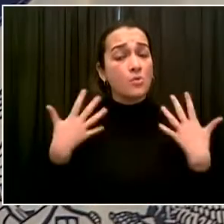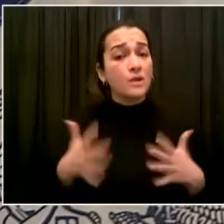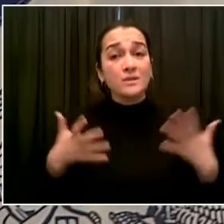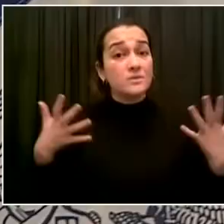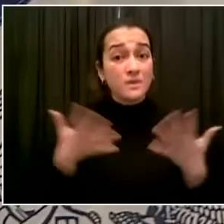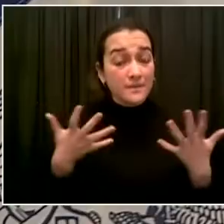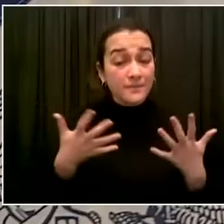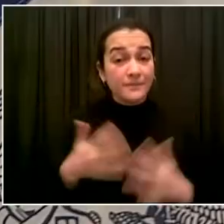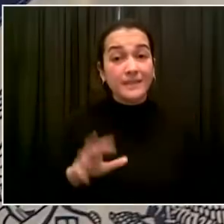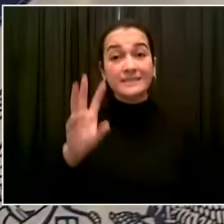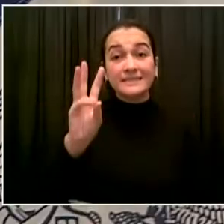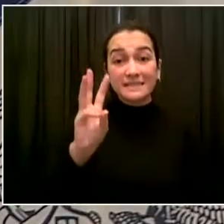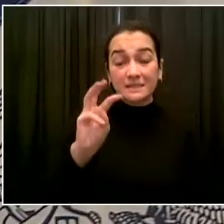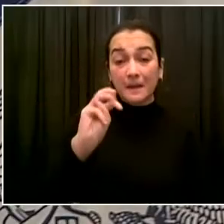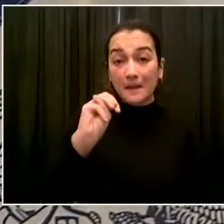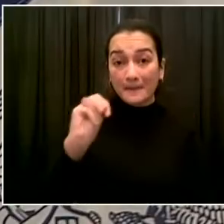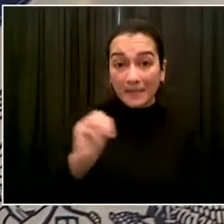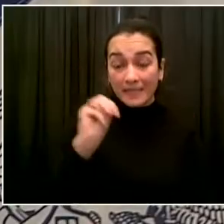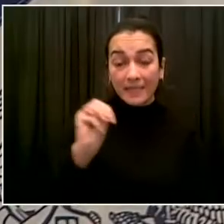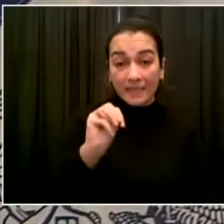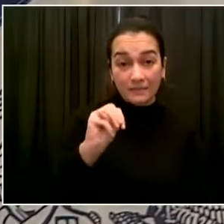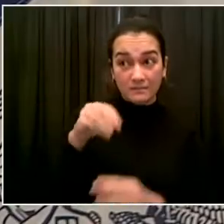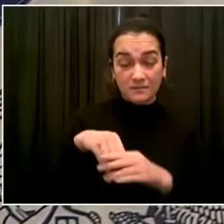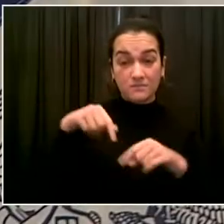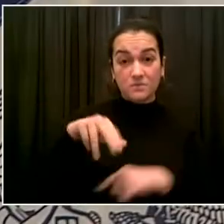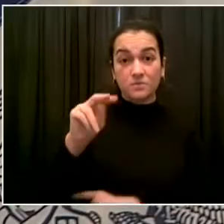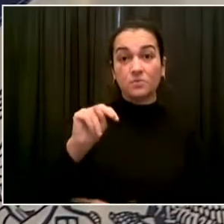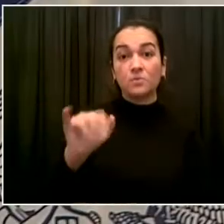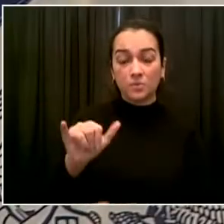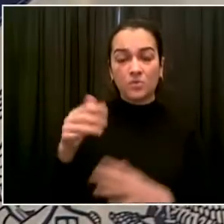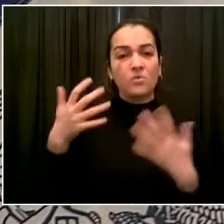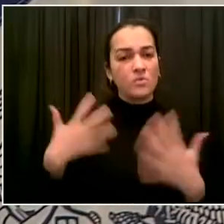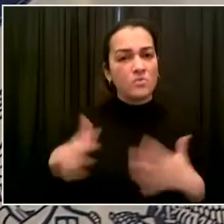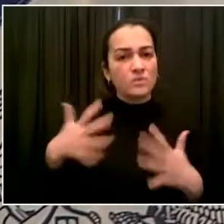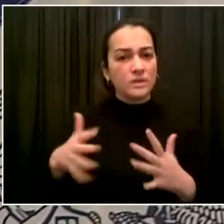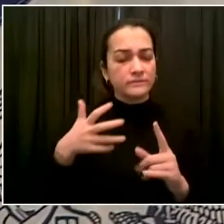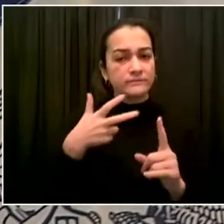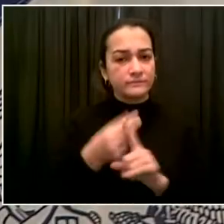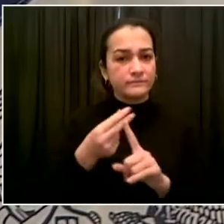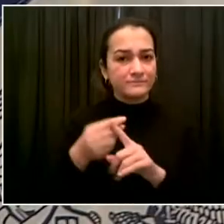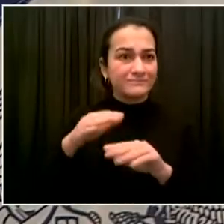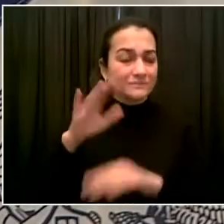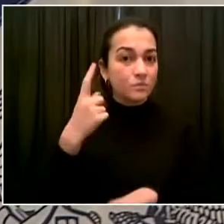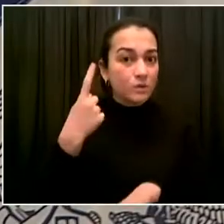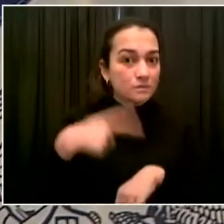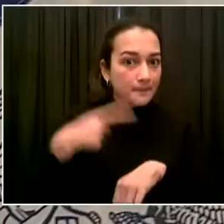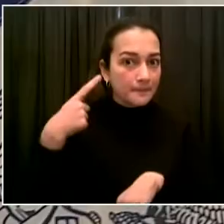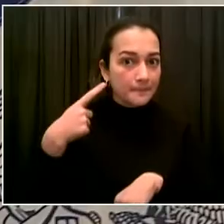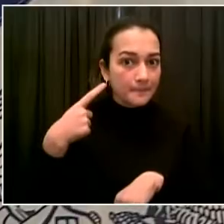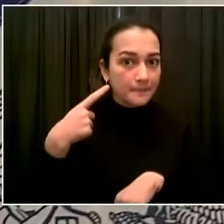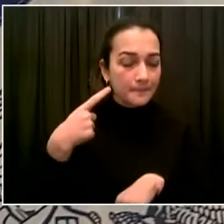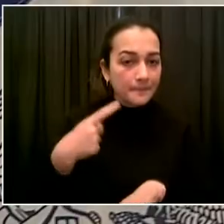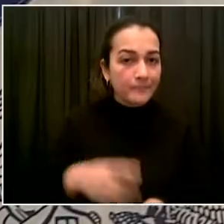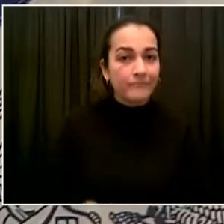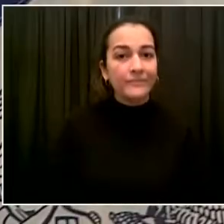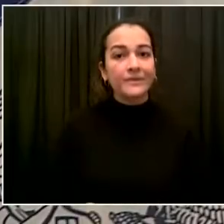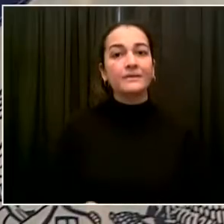IMPORTANT MILESTONES. WE NOW HAVE 6 MILLION NEW YORK CITY ADULTS WITH AT LEAST O NE DOSE OF THE